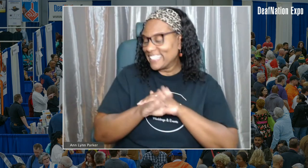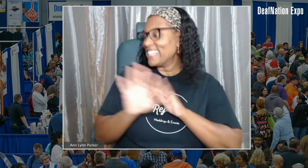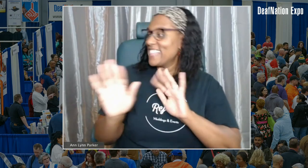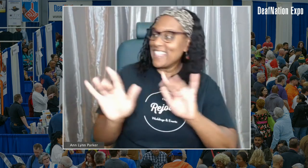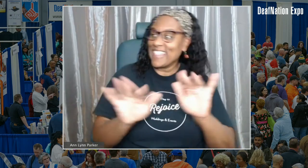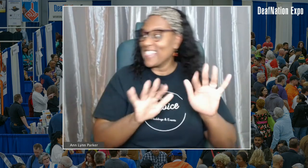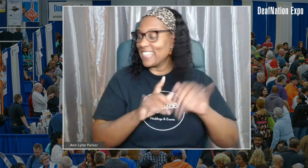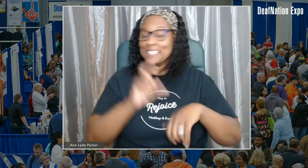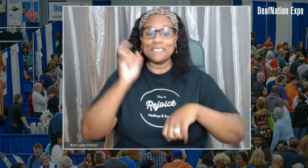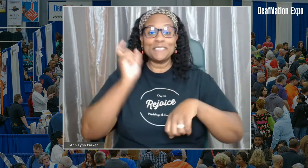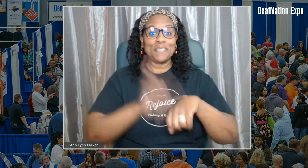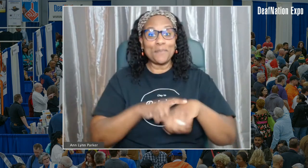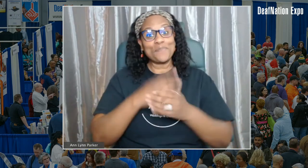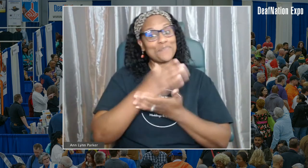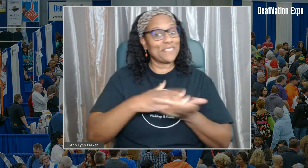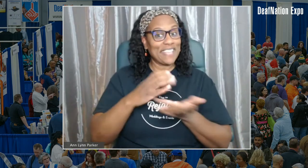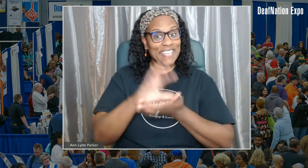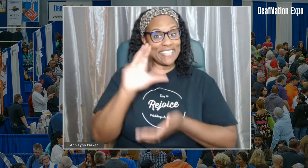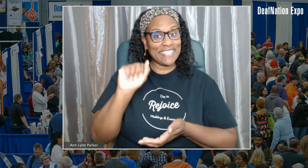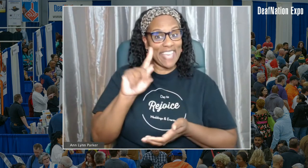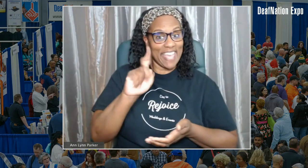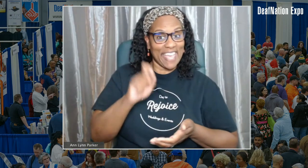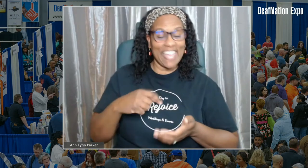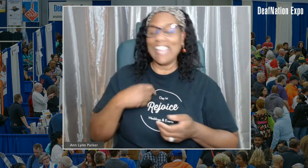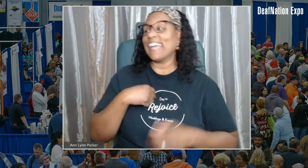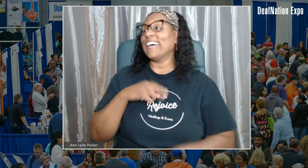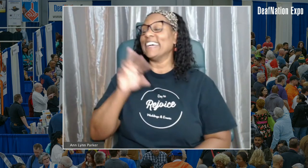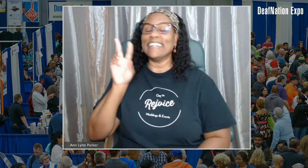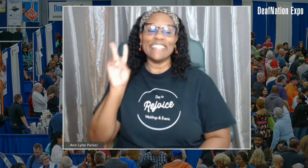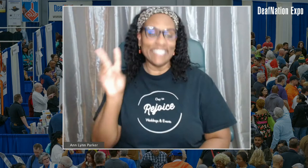After I went in… When it was time for cake,